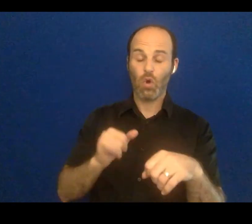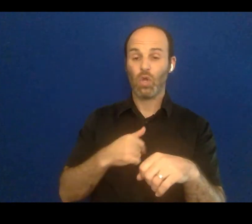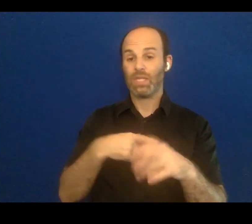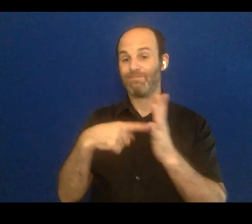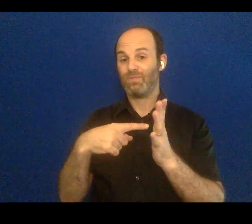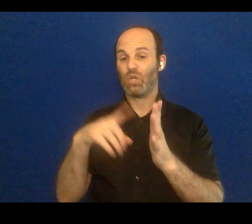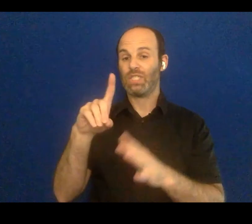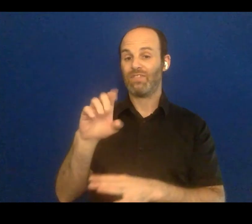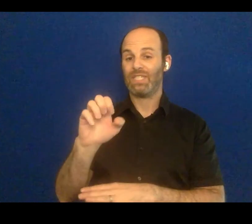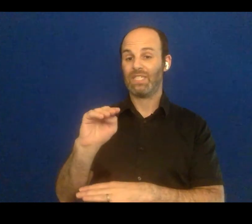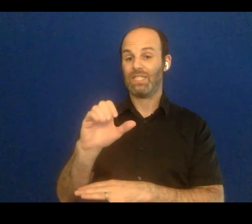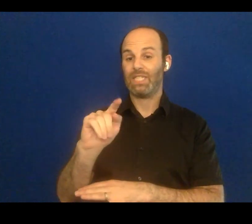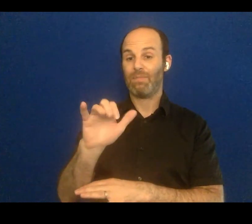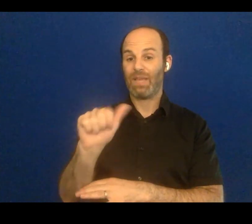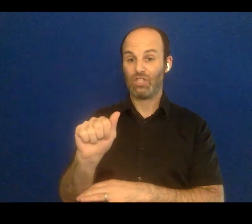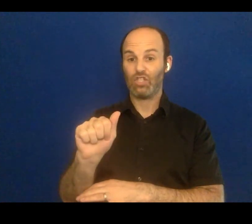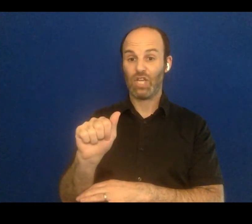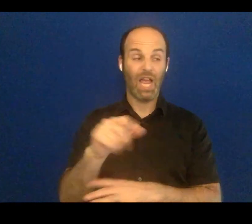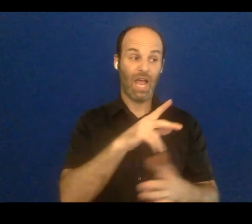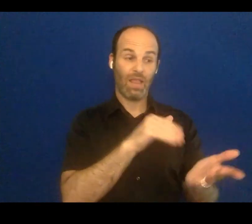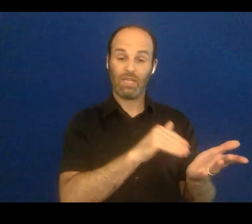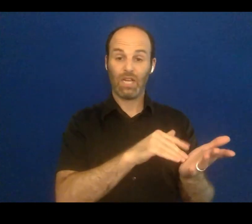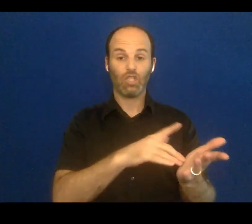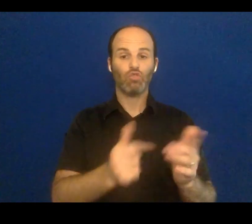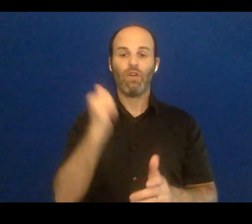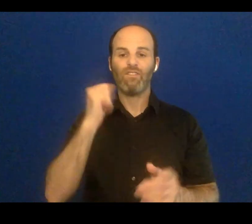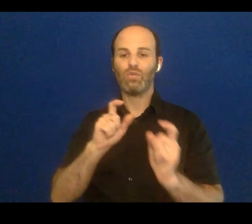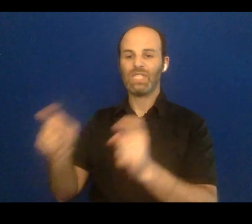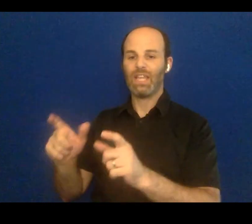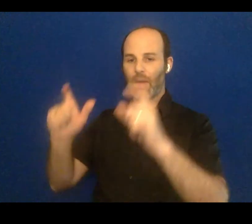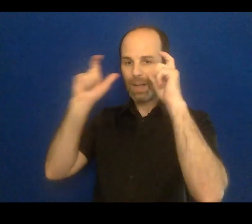SIGNS OF DEMENTIA AND THEY REFUSED TO GIVE HIM GLASSES OR A